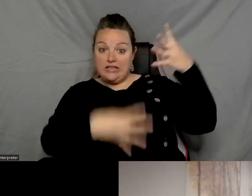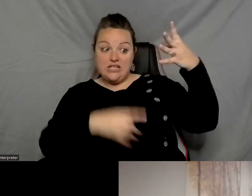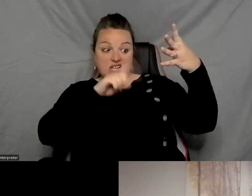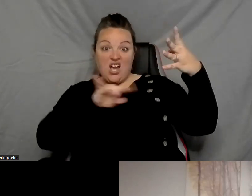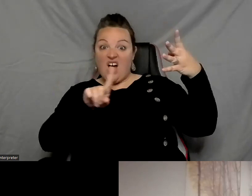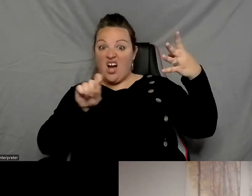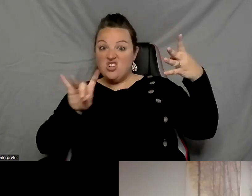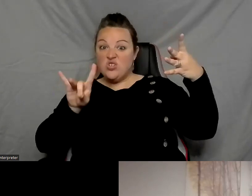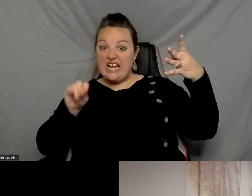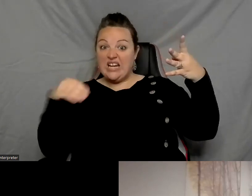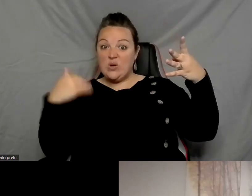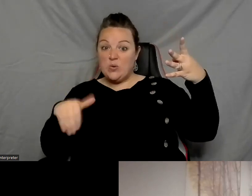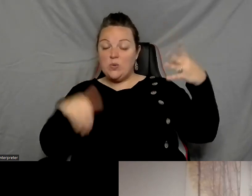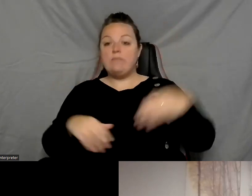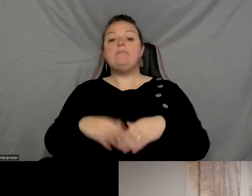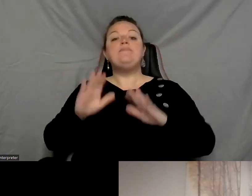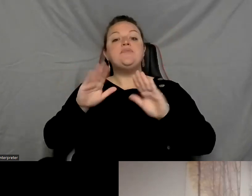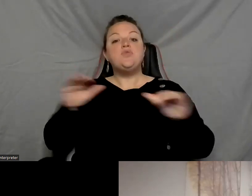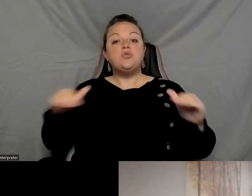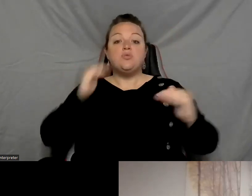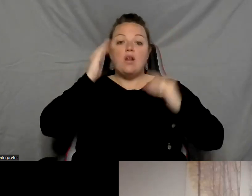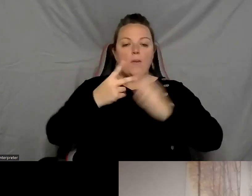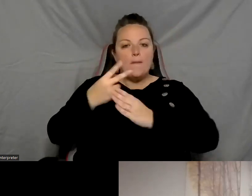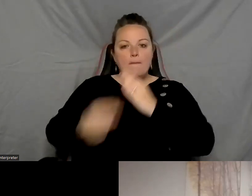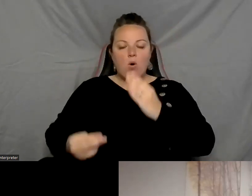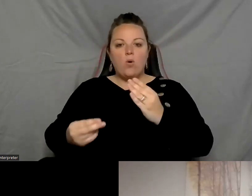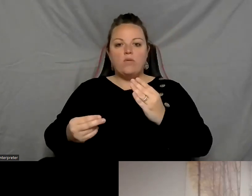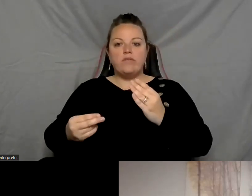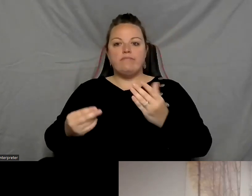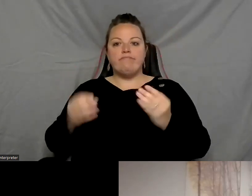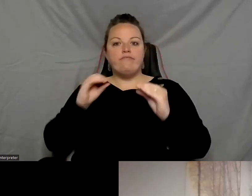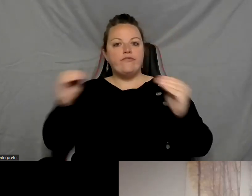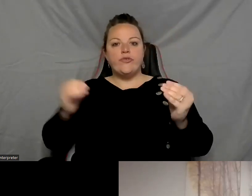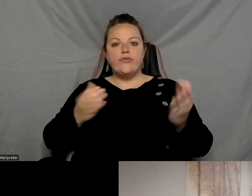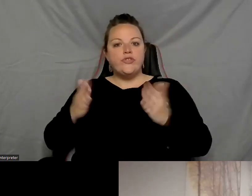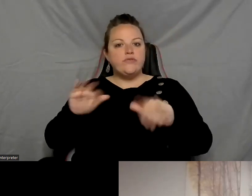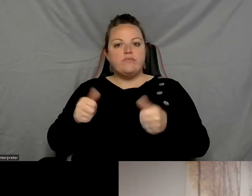the lifespan are going without services for OT here in Vermont.